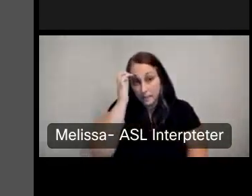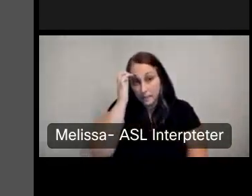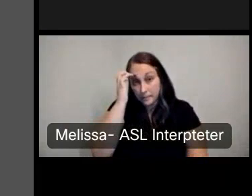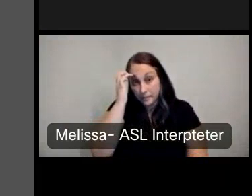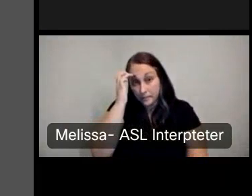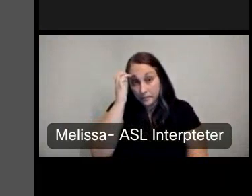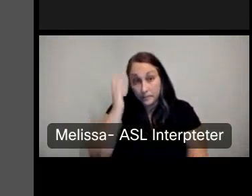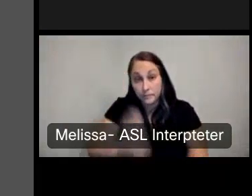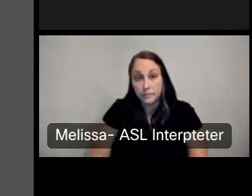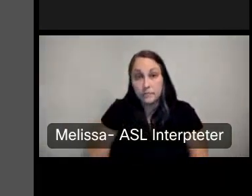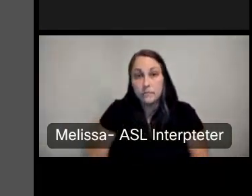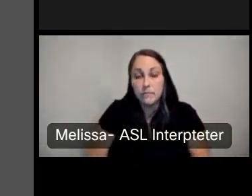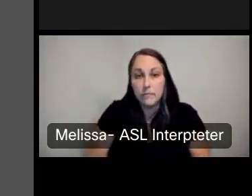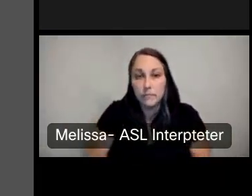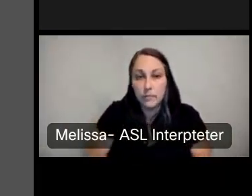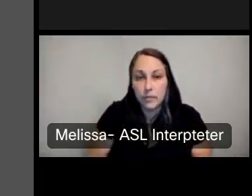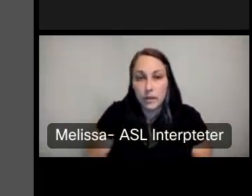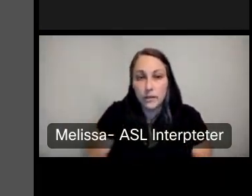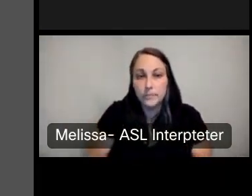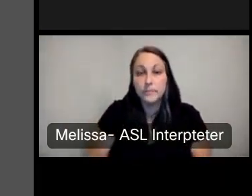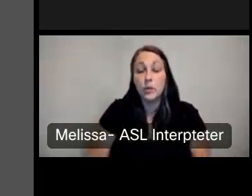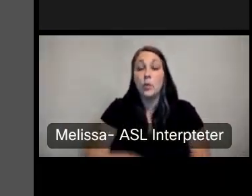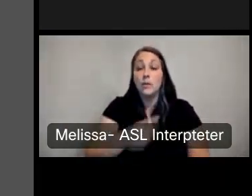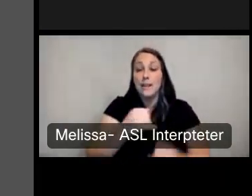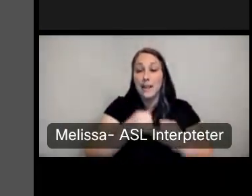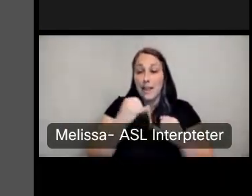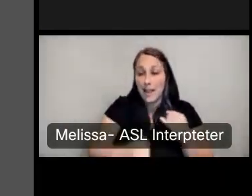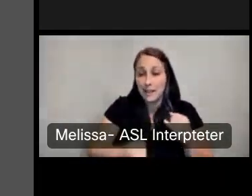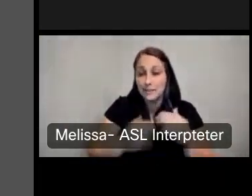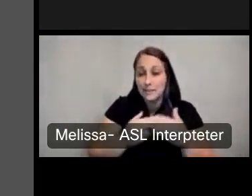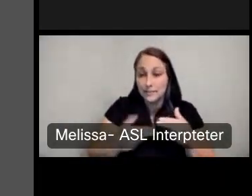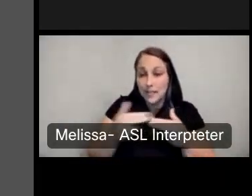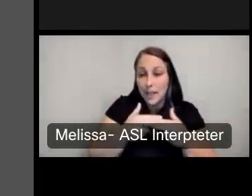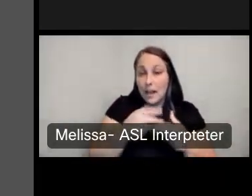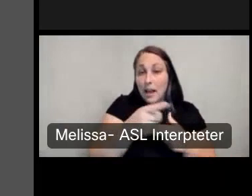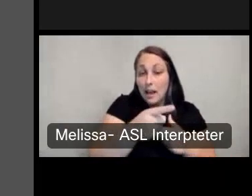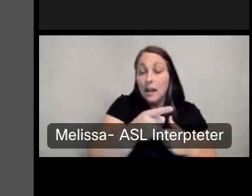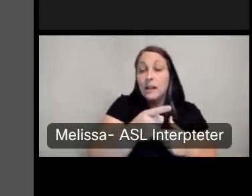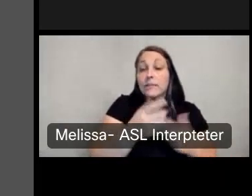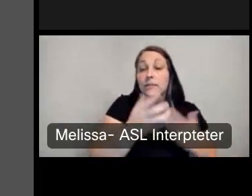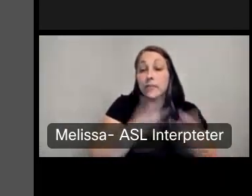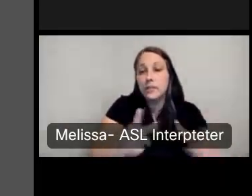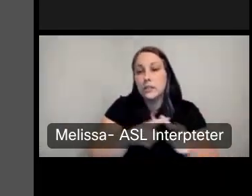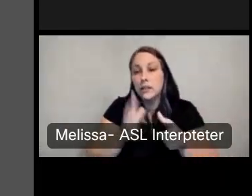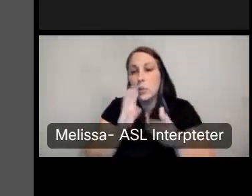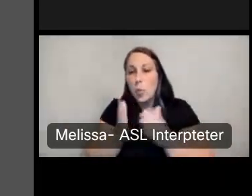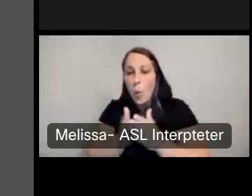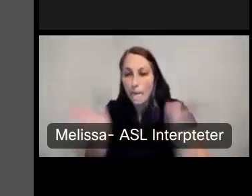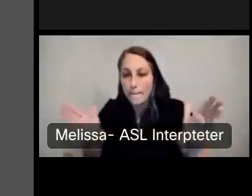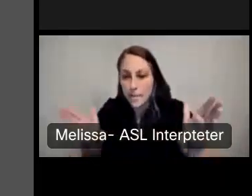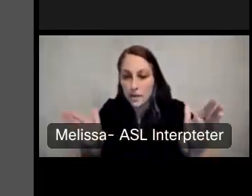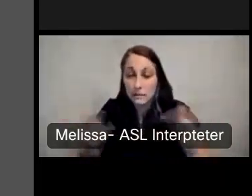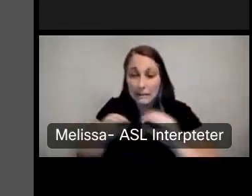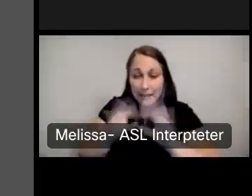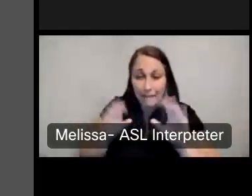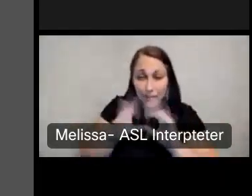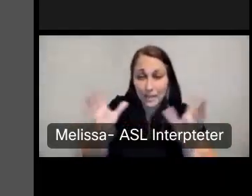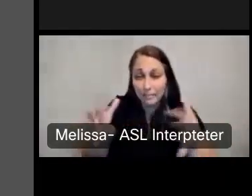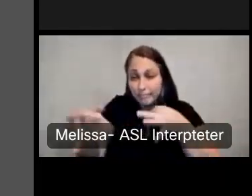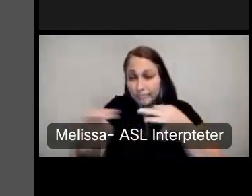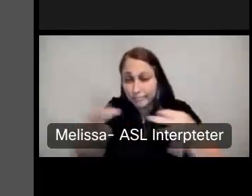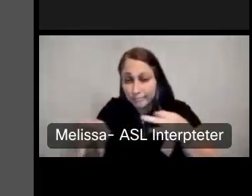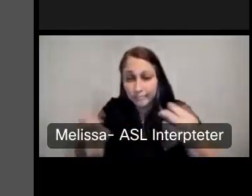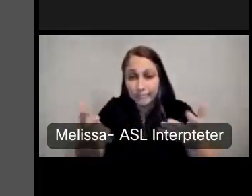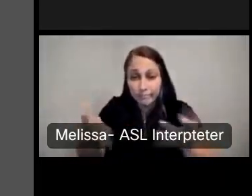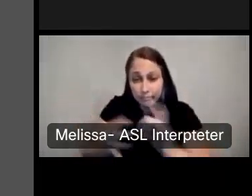up for any questions or clarifications uh to the public um uh my name which I forgot to introduce